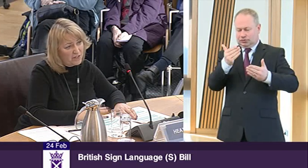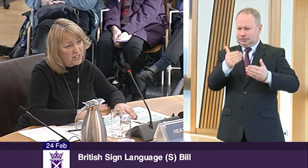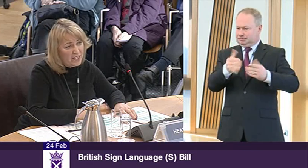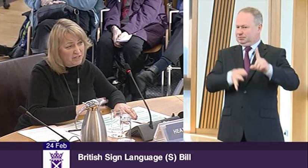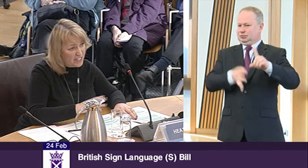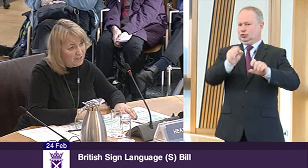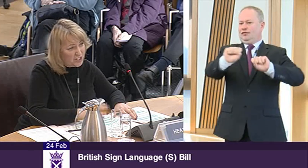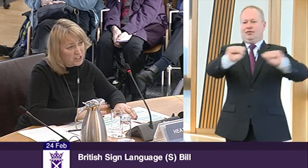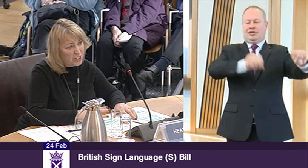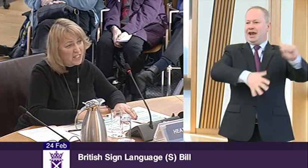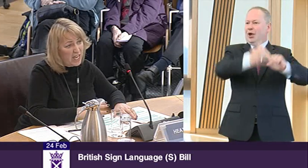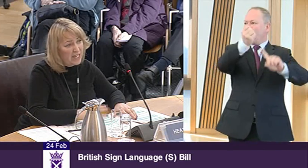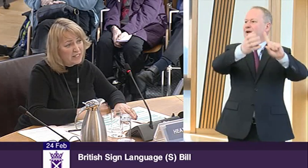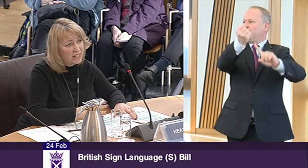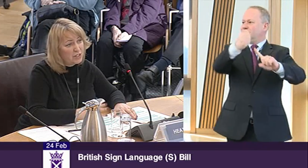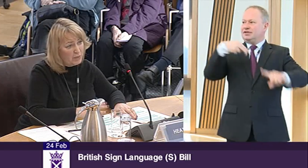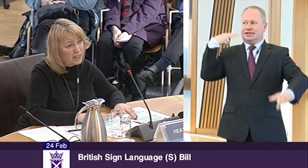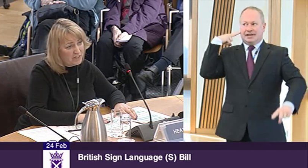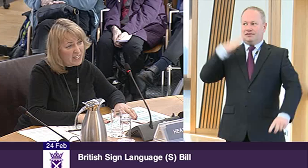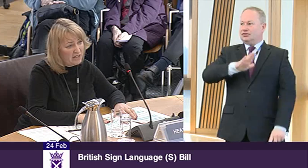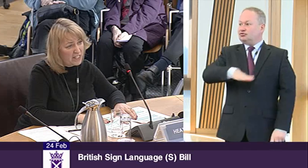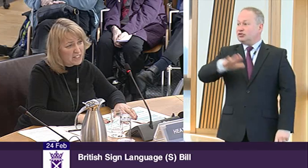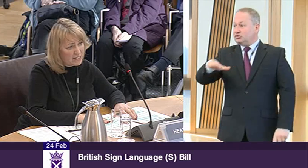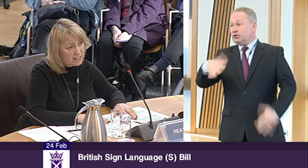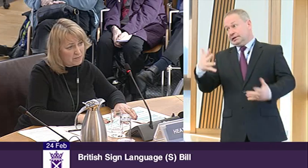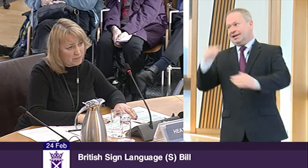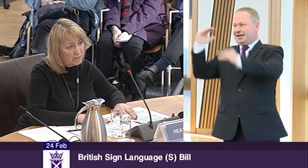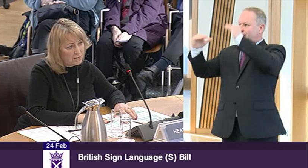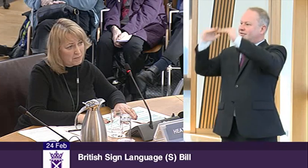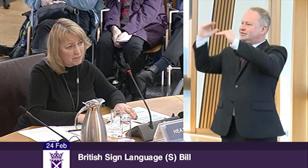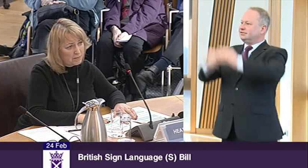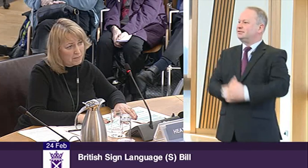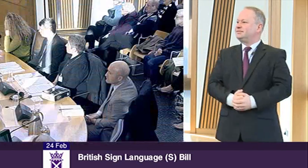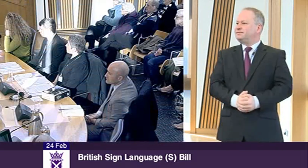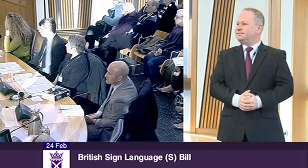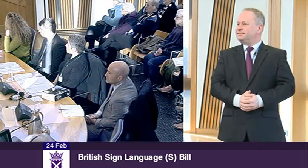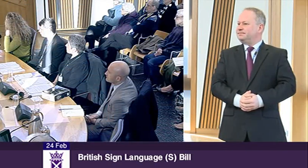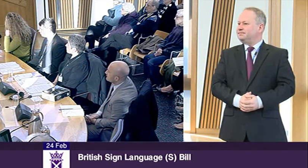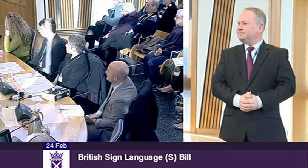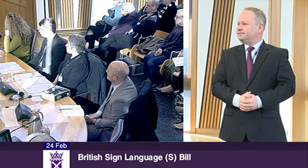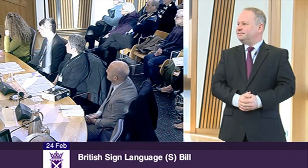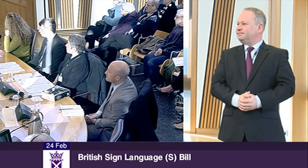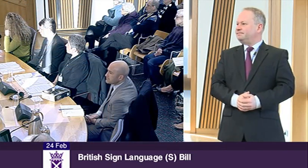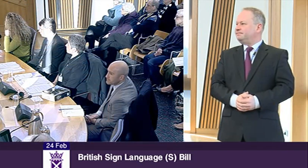improving outcomes for deaf children and, ultimately, deaf adults.